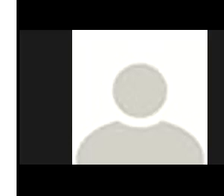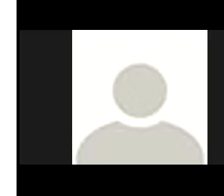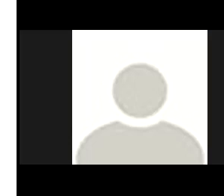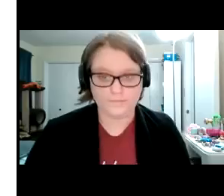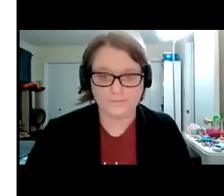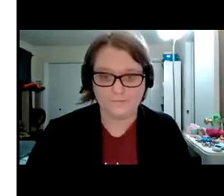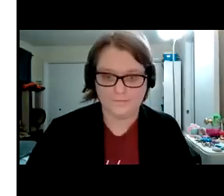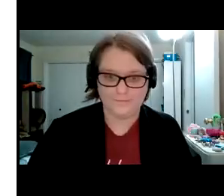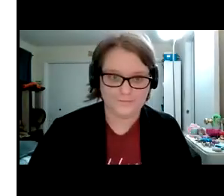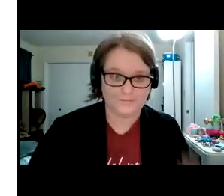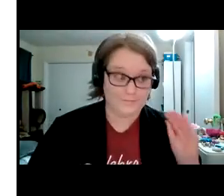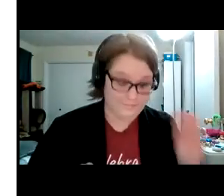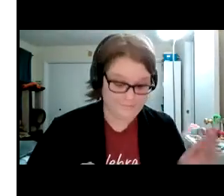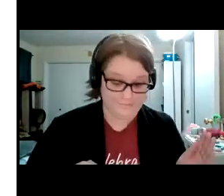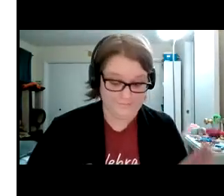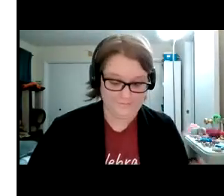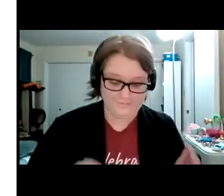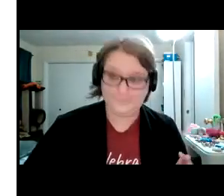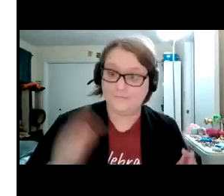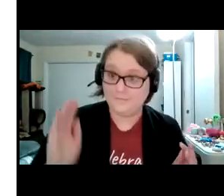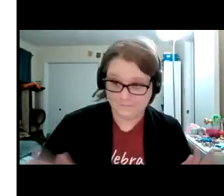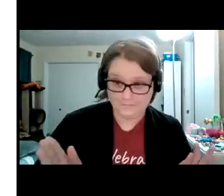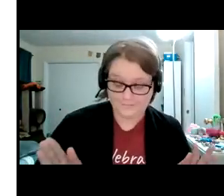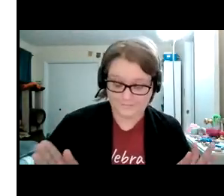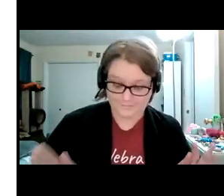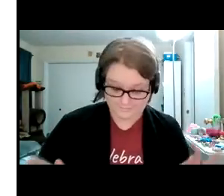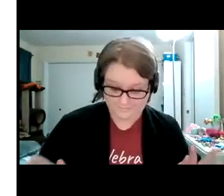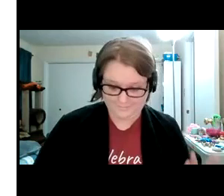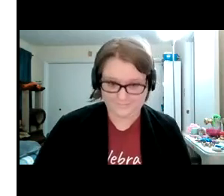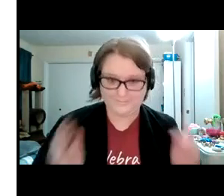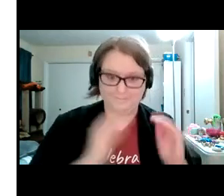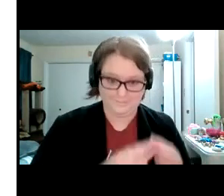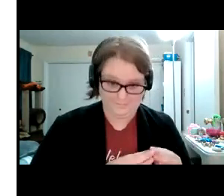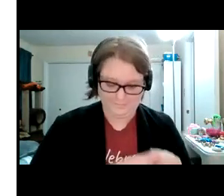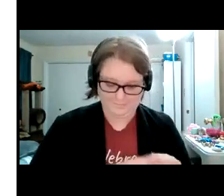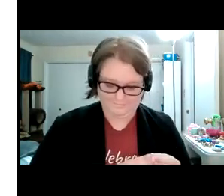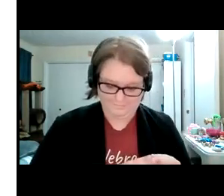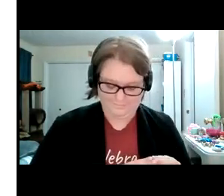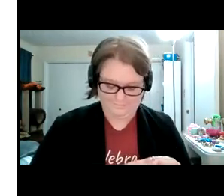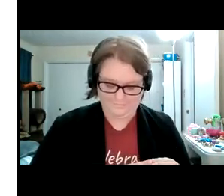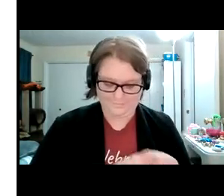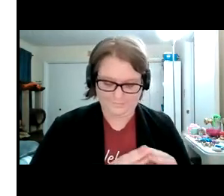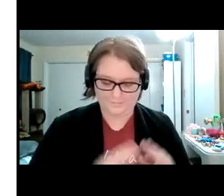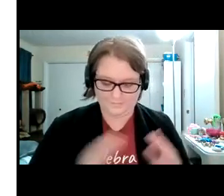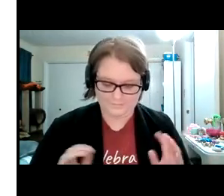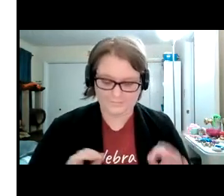A lot of teamwork with my doctors, my speech therapist, my support coordinator, and reaching